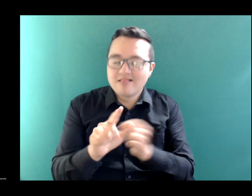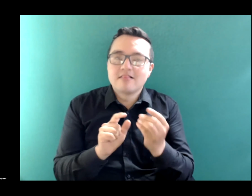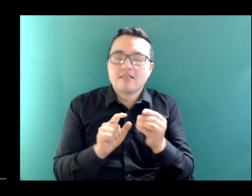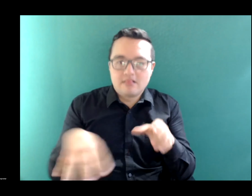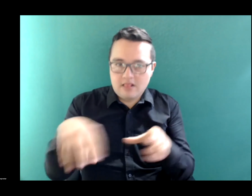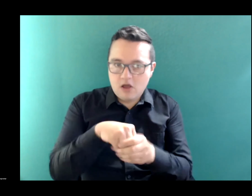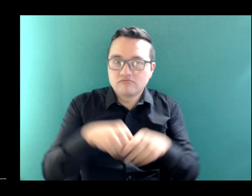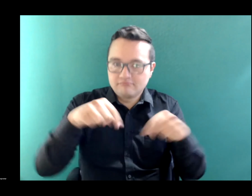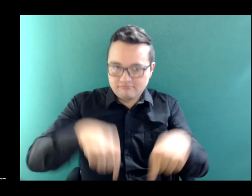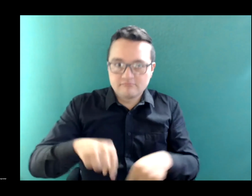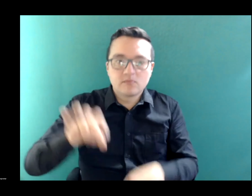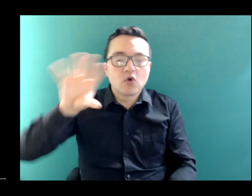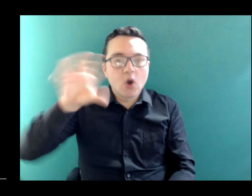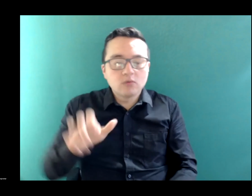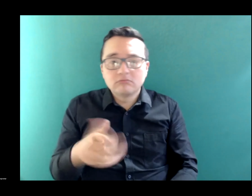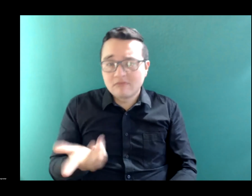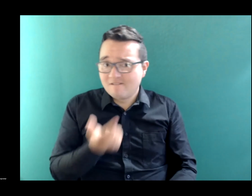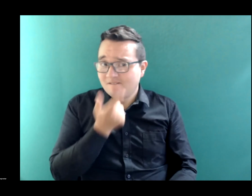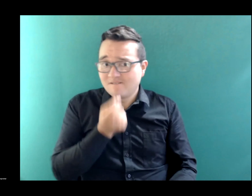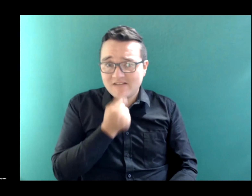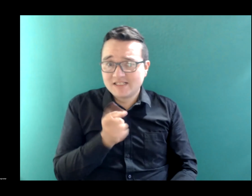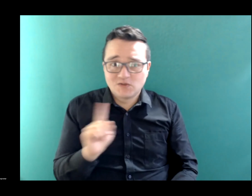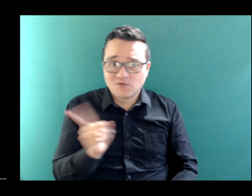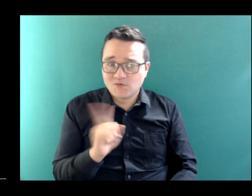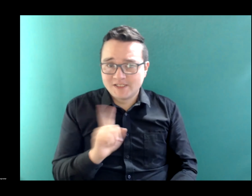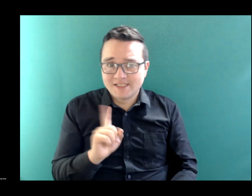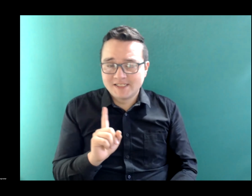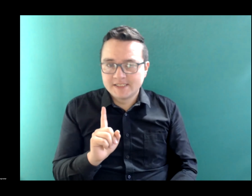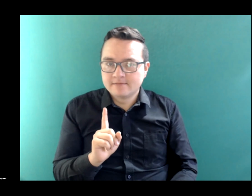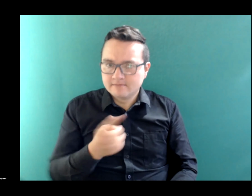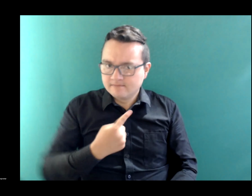At the how they can engage in the process and let's see what - - has put in place to ensuring digital inclusion in the country.